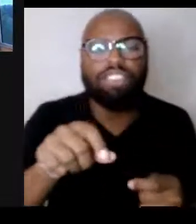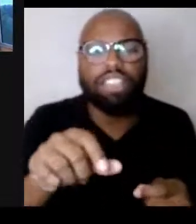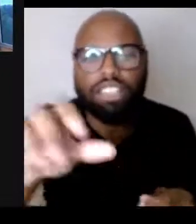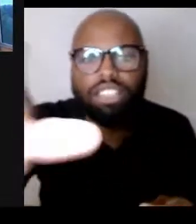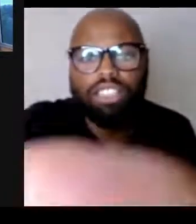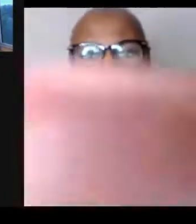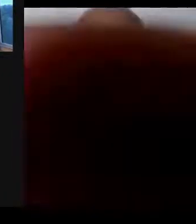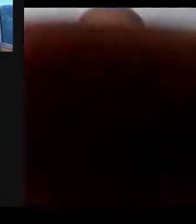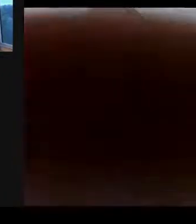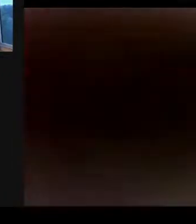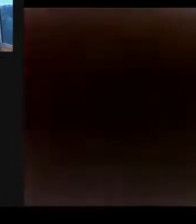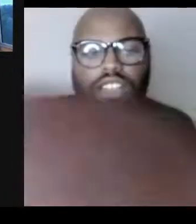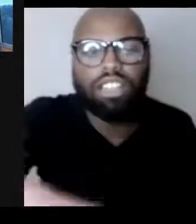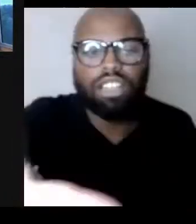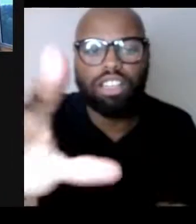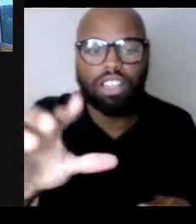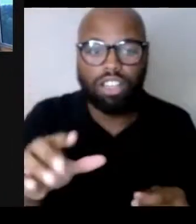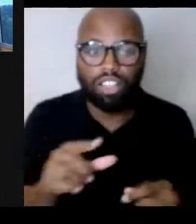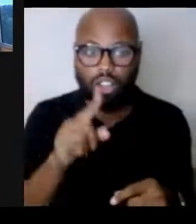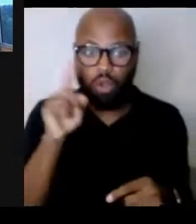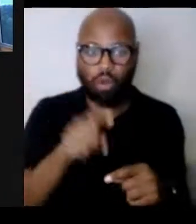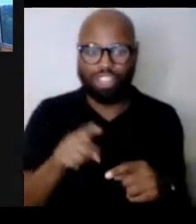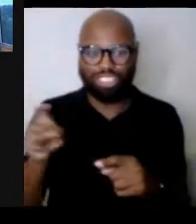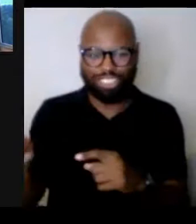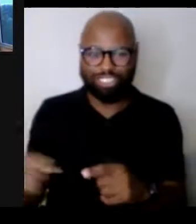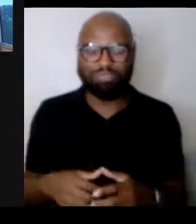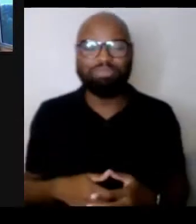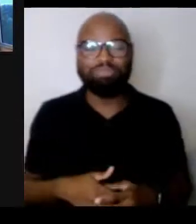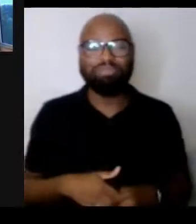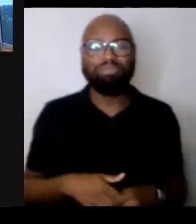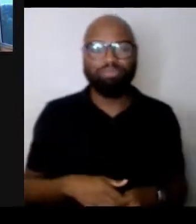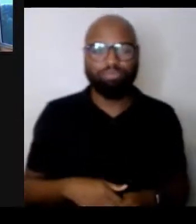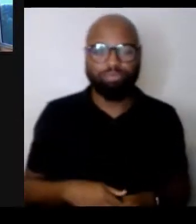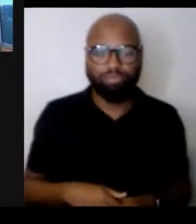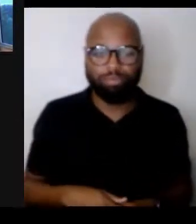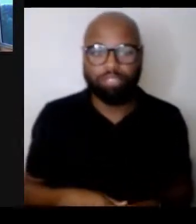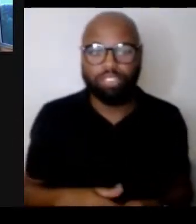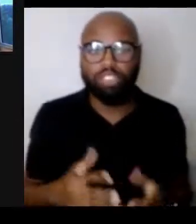So I wanna go back to a local question.